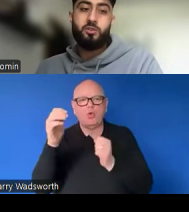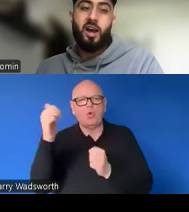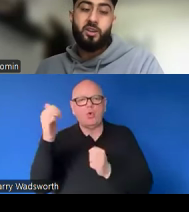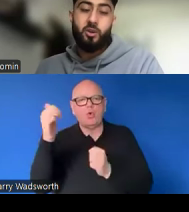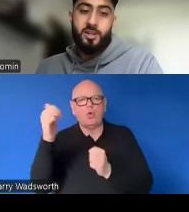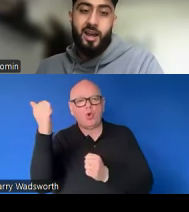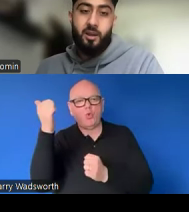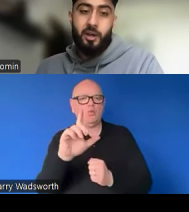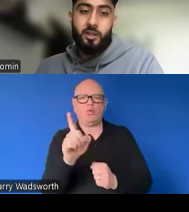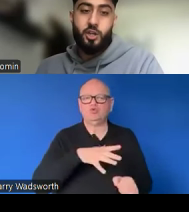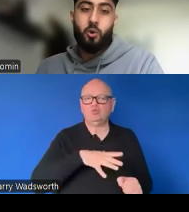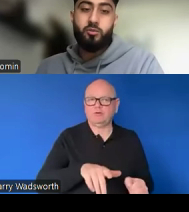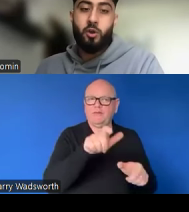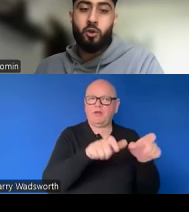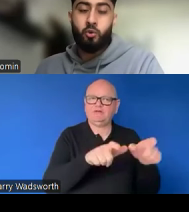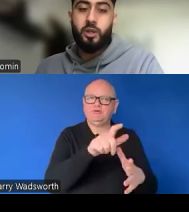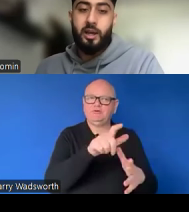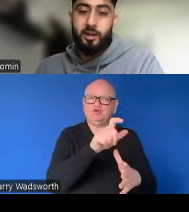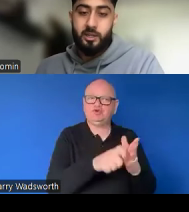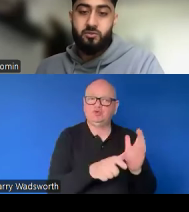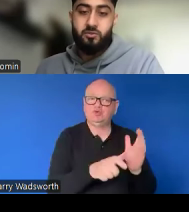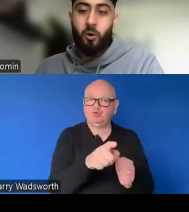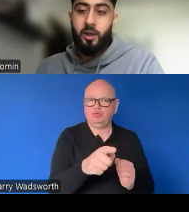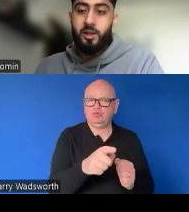You've either got Tag Manager or you've got Google Analytics 4,